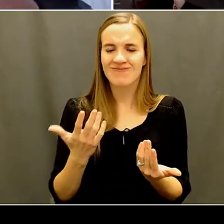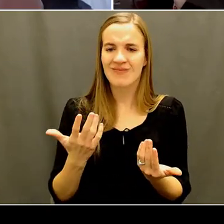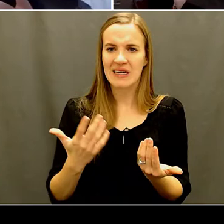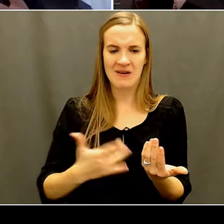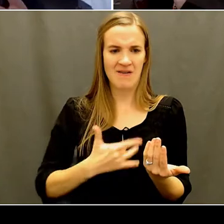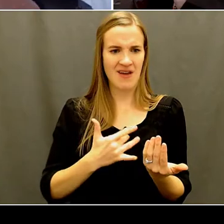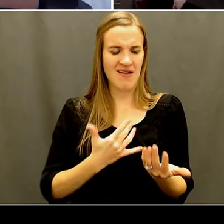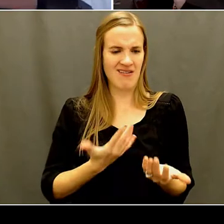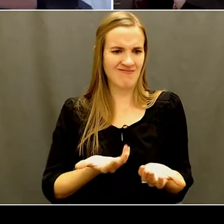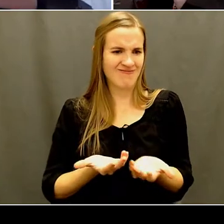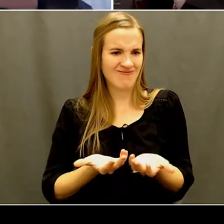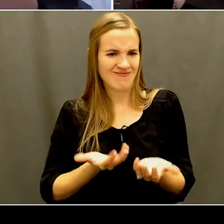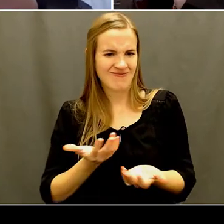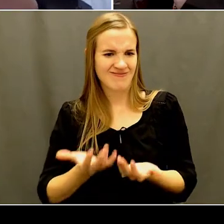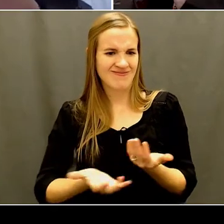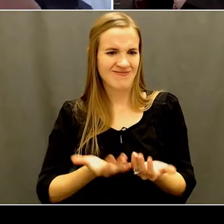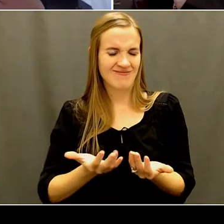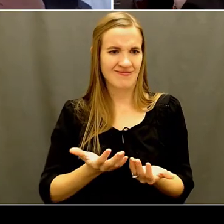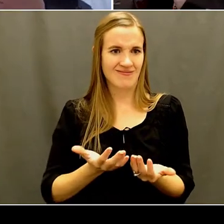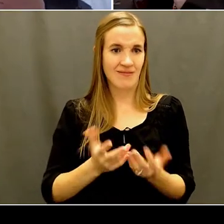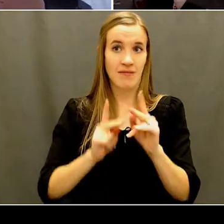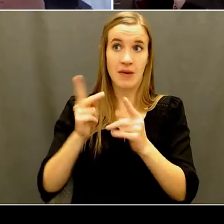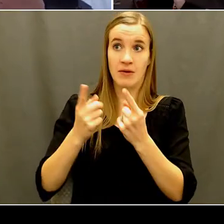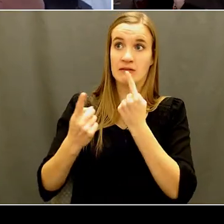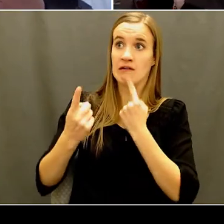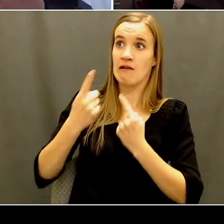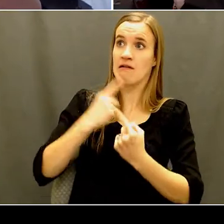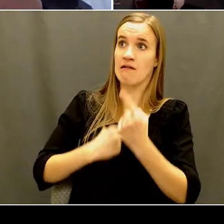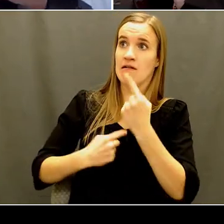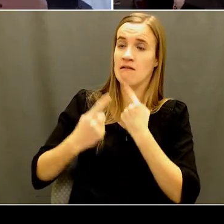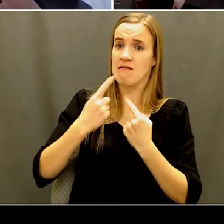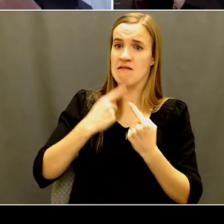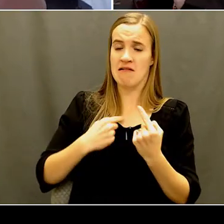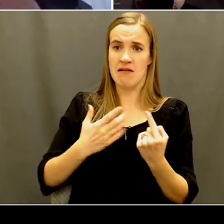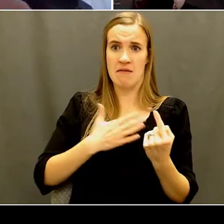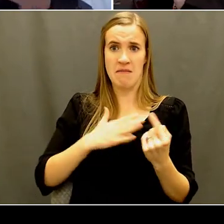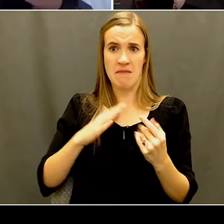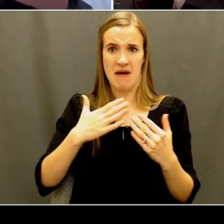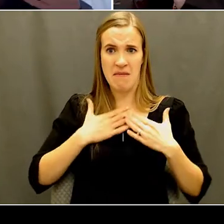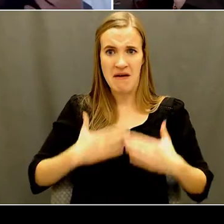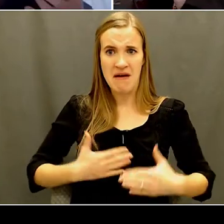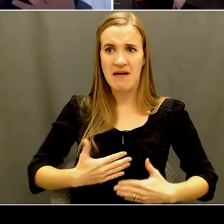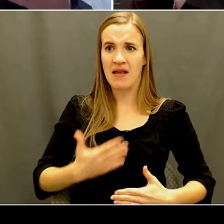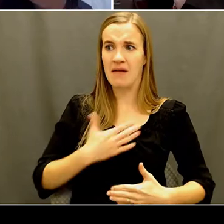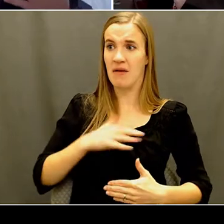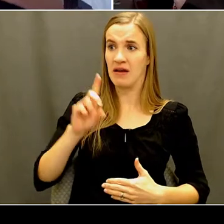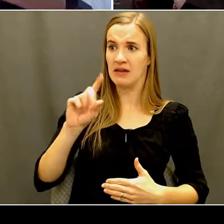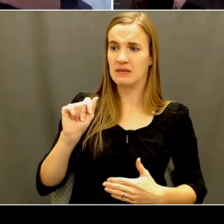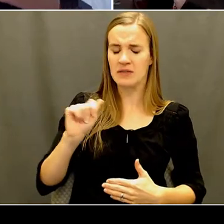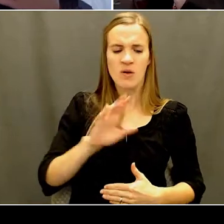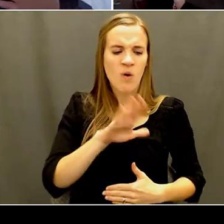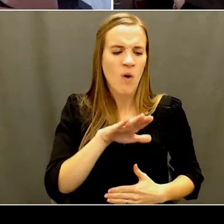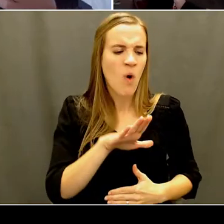body about my disability, and that I needed to distance myself from it. And